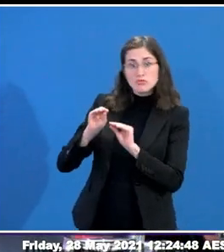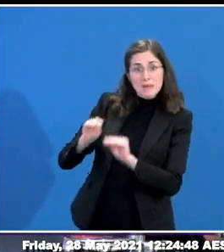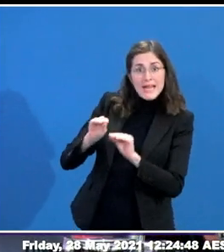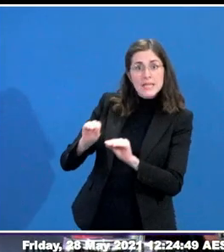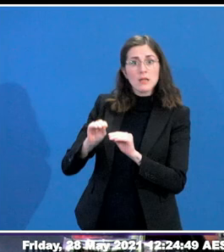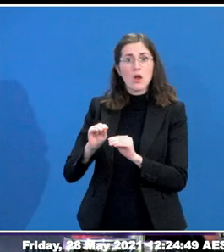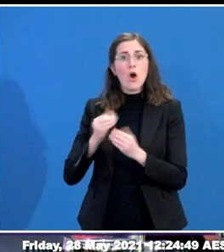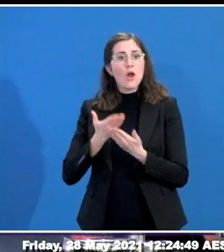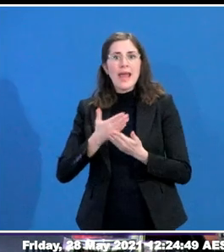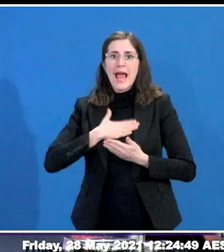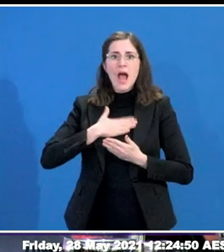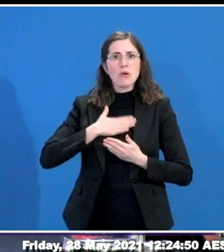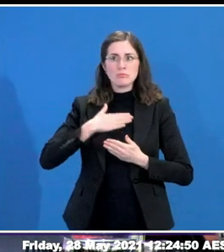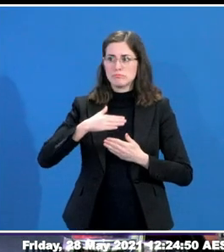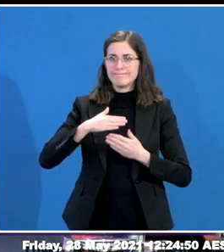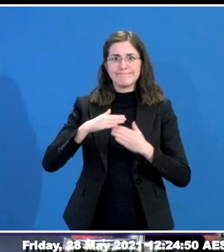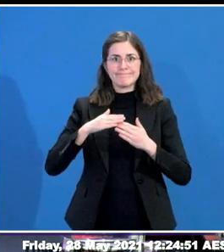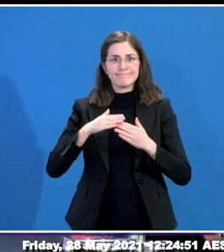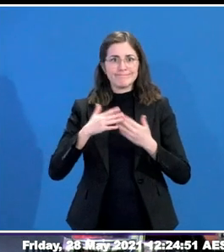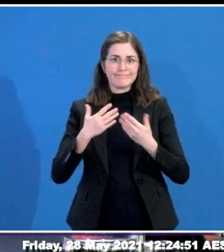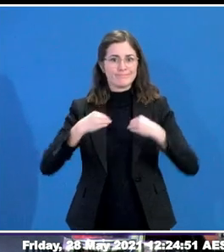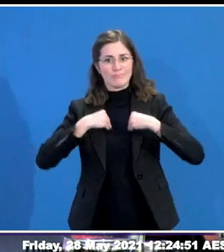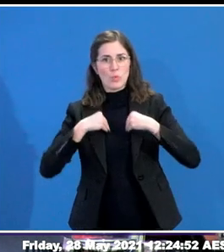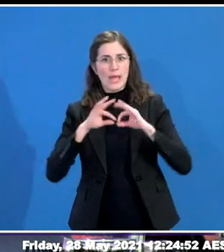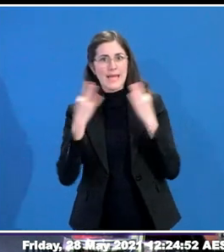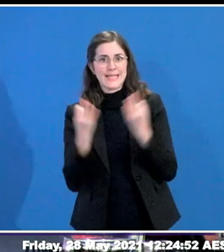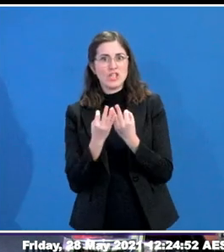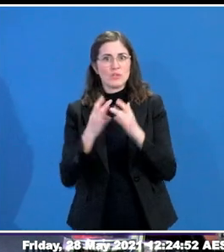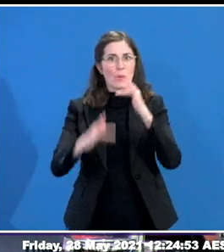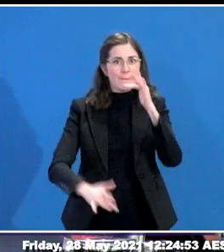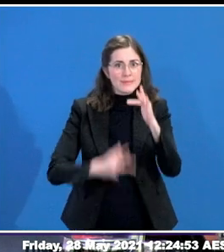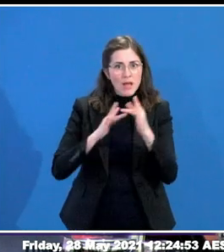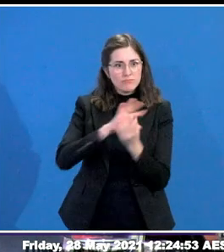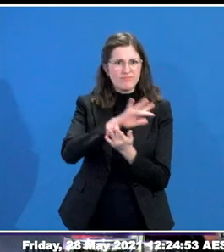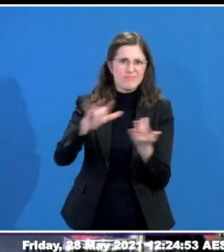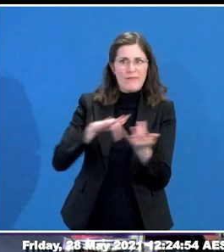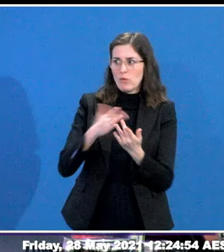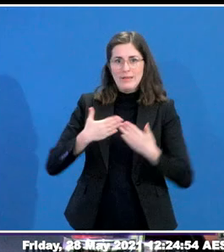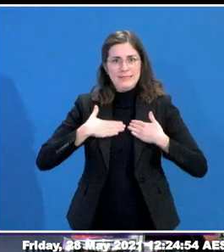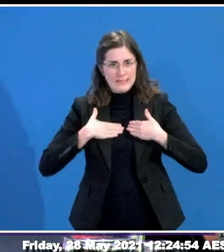would be available for all staff, and there is much more detailed work